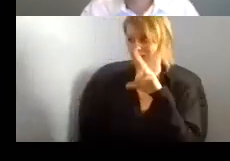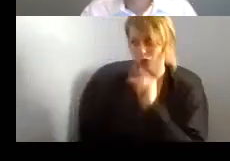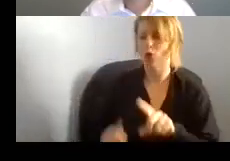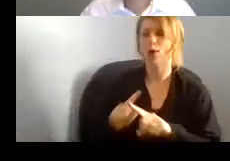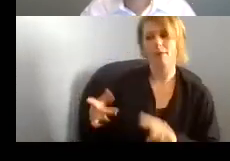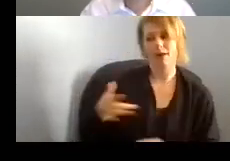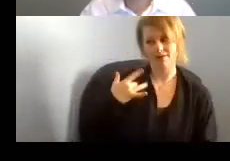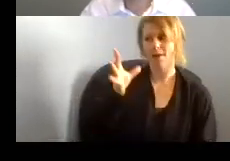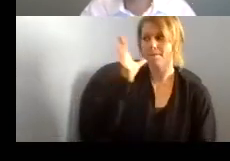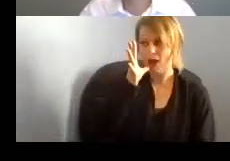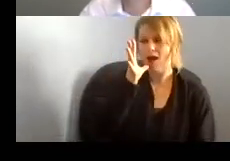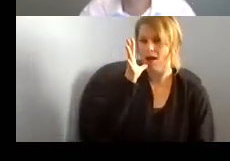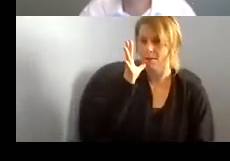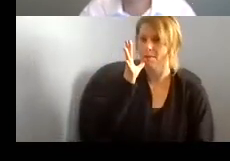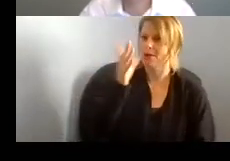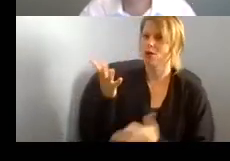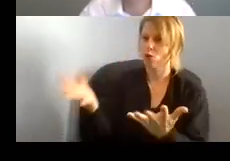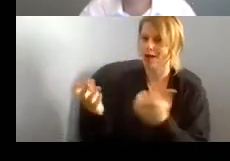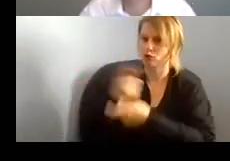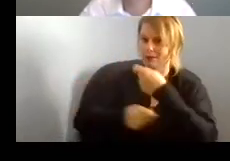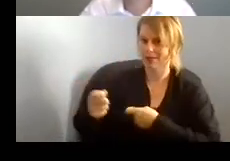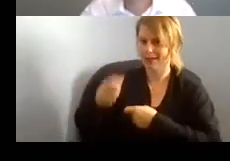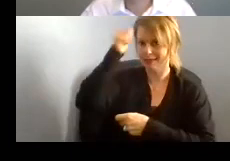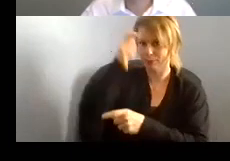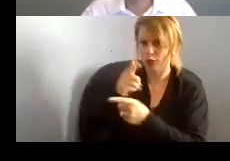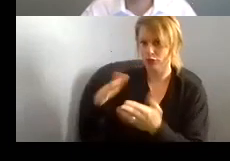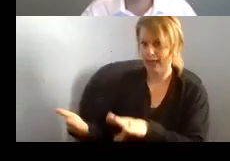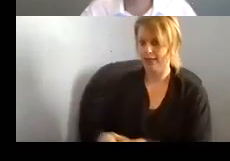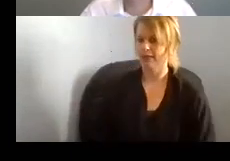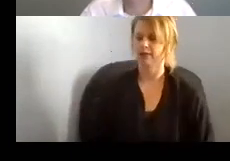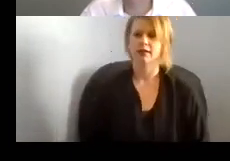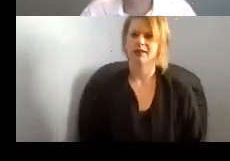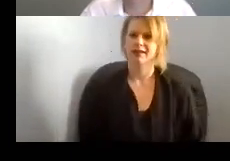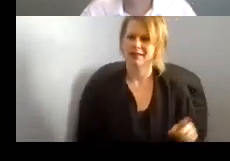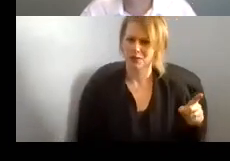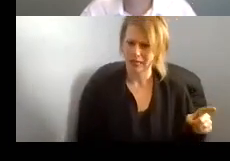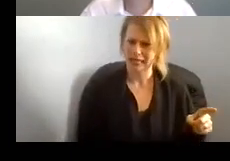So here he had insight into his mother’s actions. He was precocious in his understanding – actually even